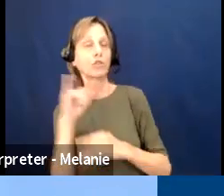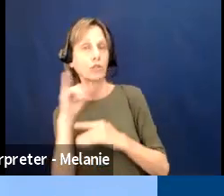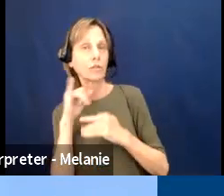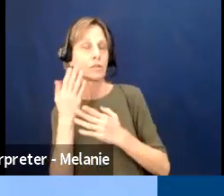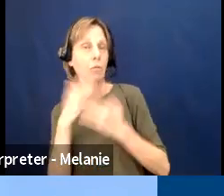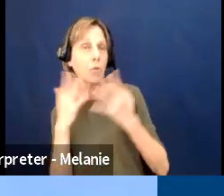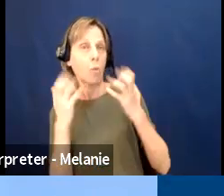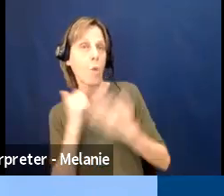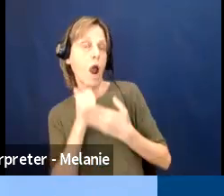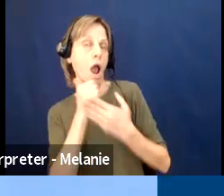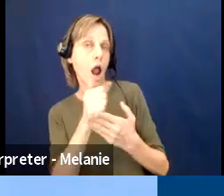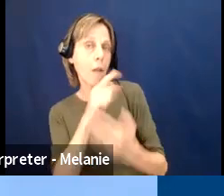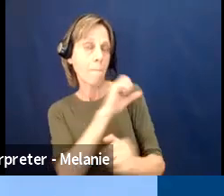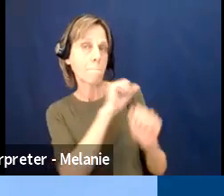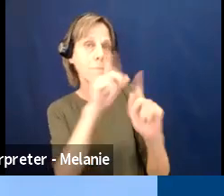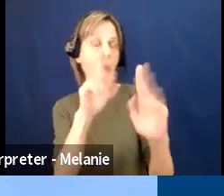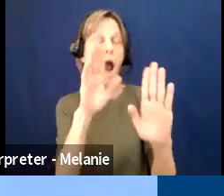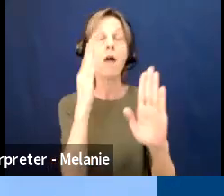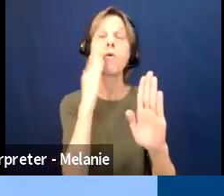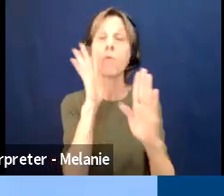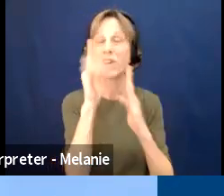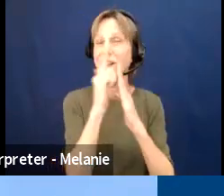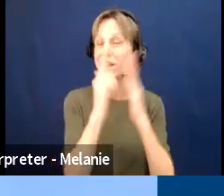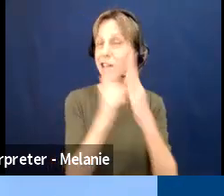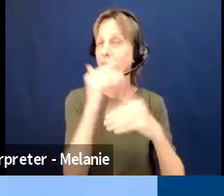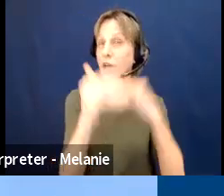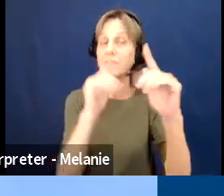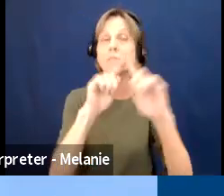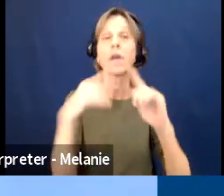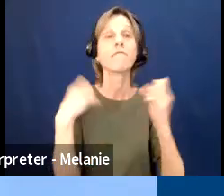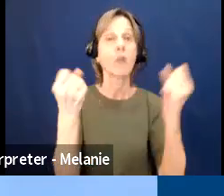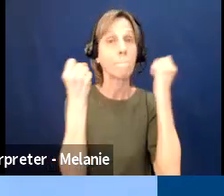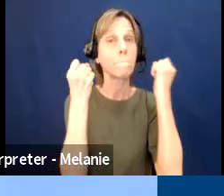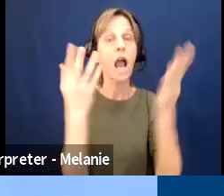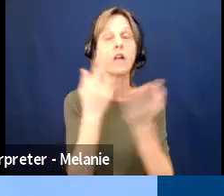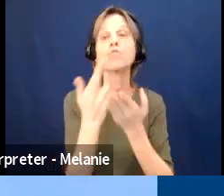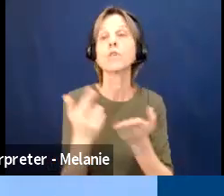even a legal process but there are many resources to help you along the way foremost your homeowners